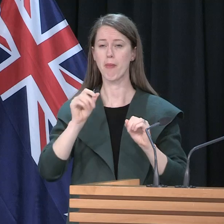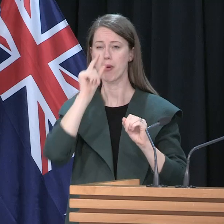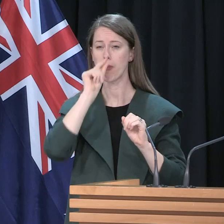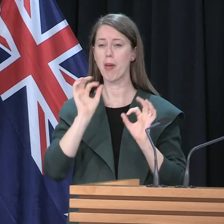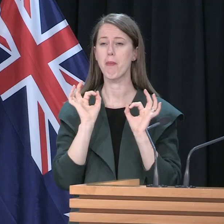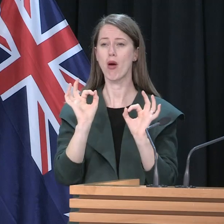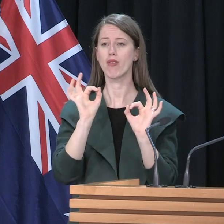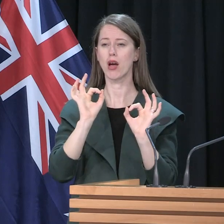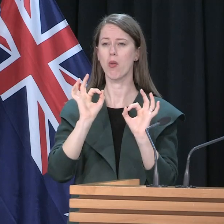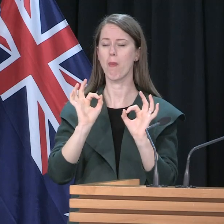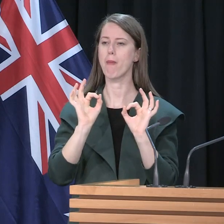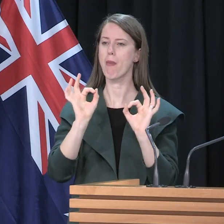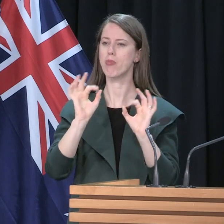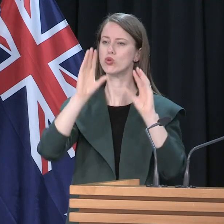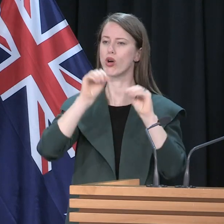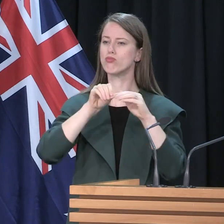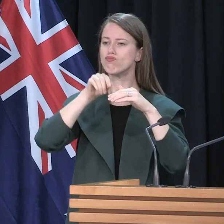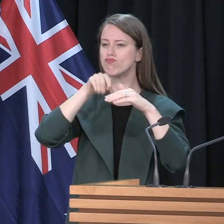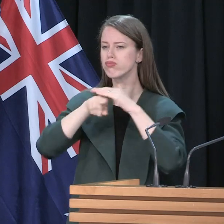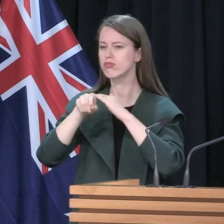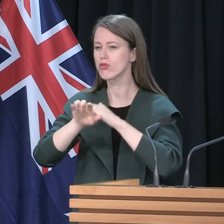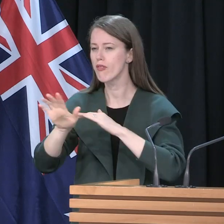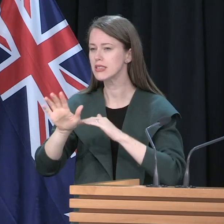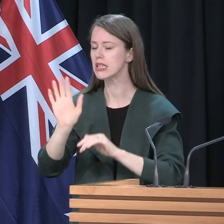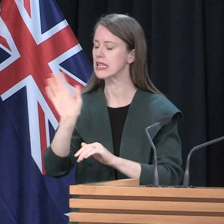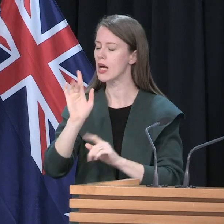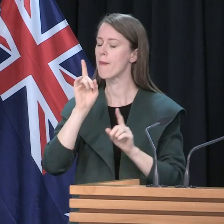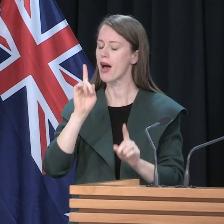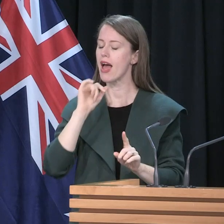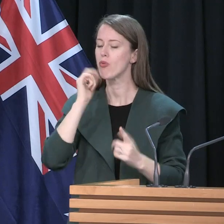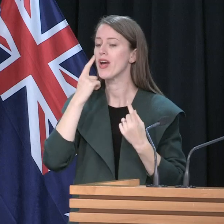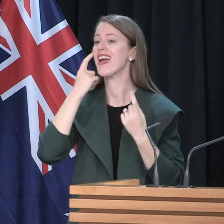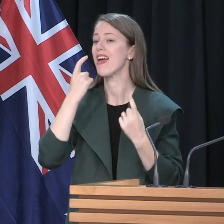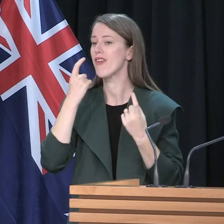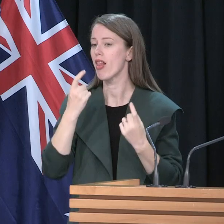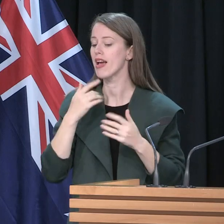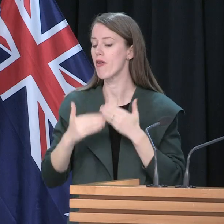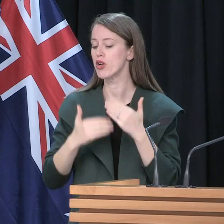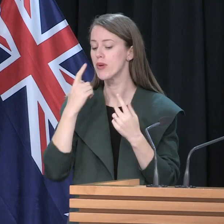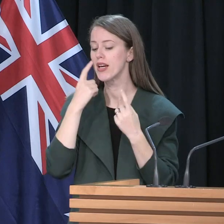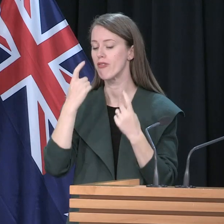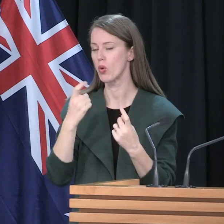this morning that no system